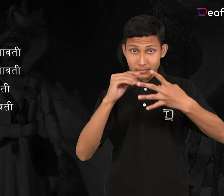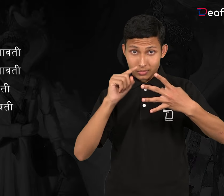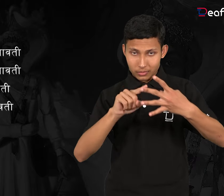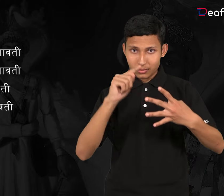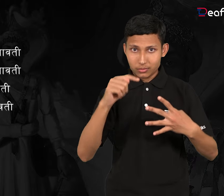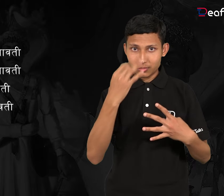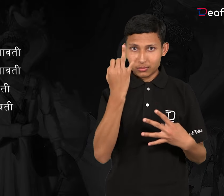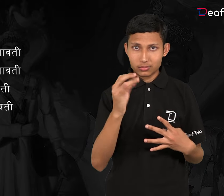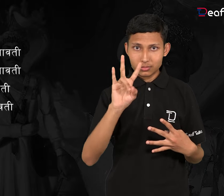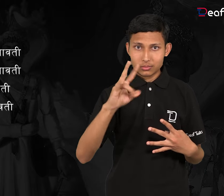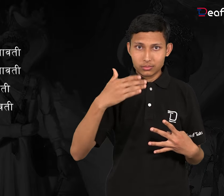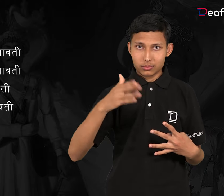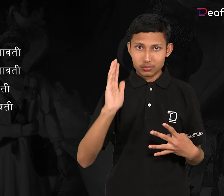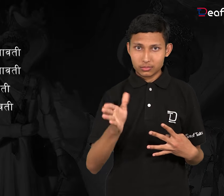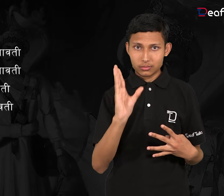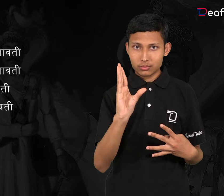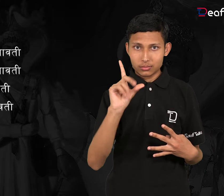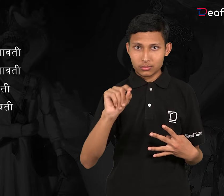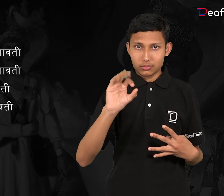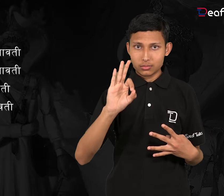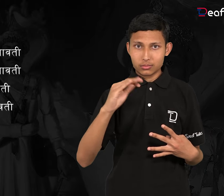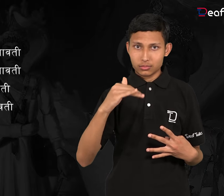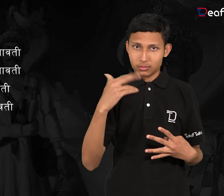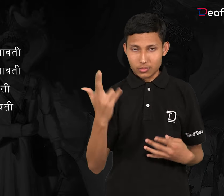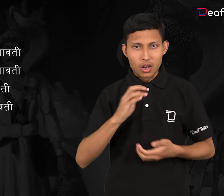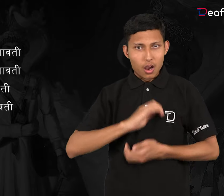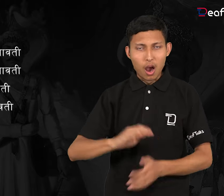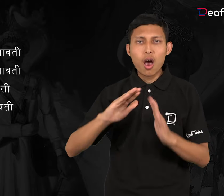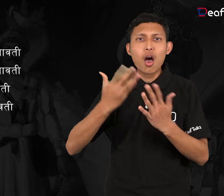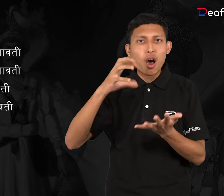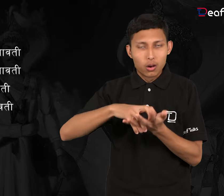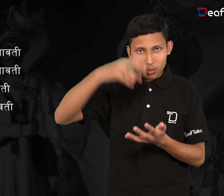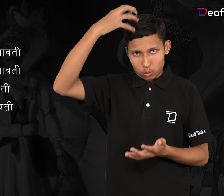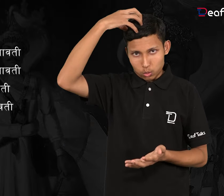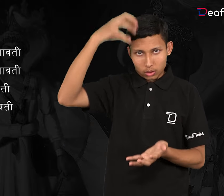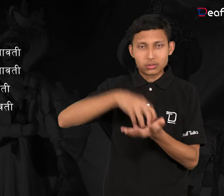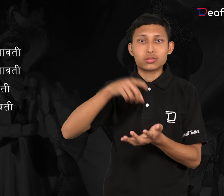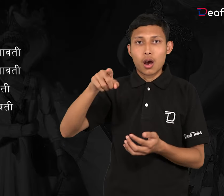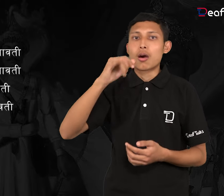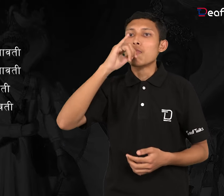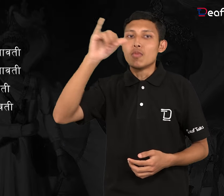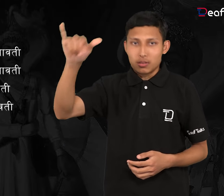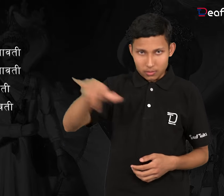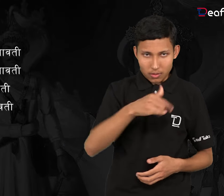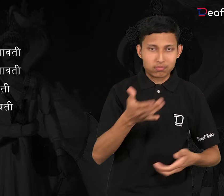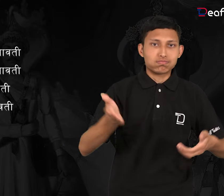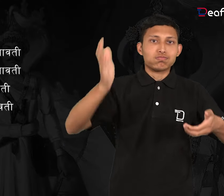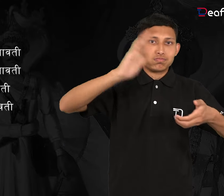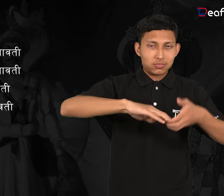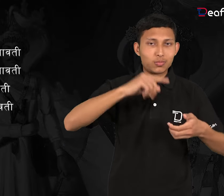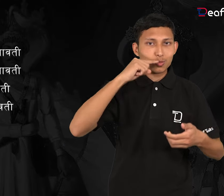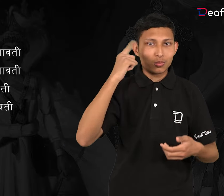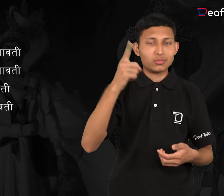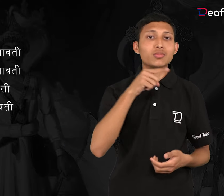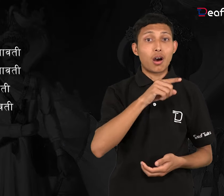Rani Kaushalyavati was born as a princess of the Palpa kingdom and was married to the then-king of Gorkha, Narabhupal Shah.